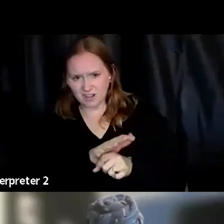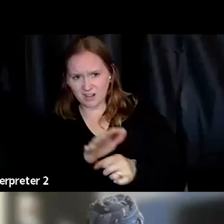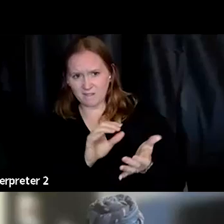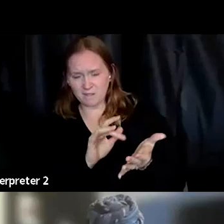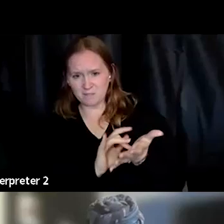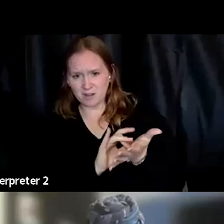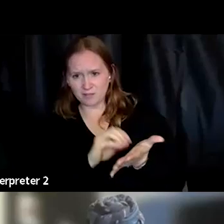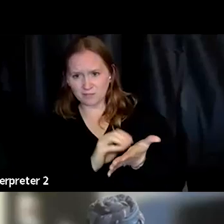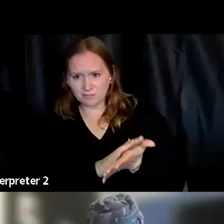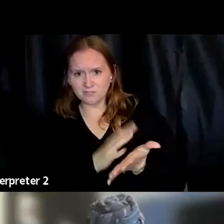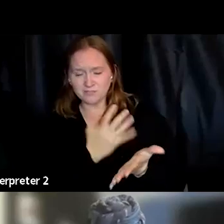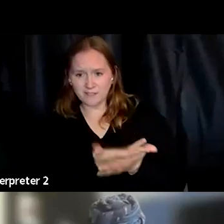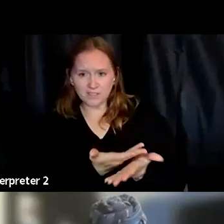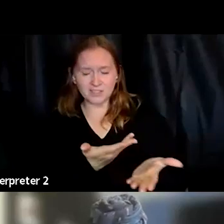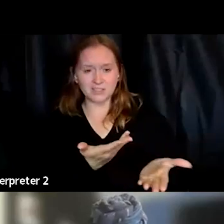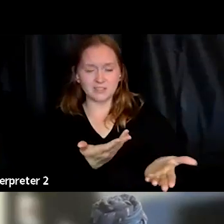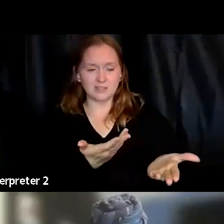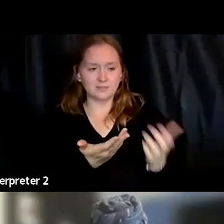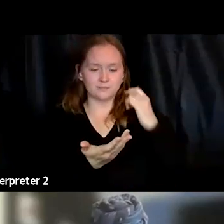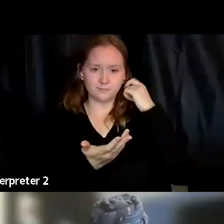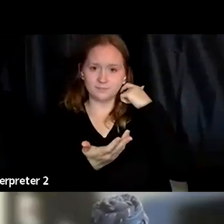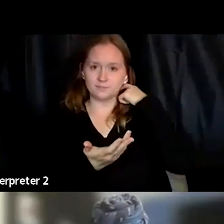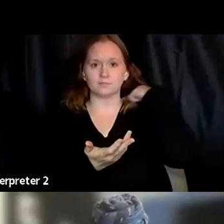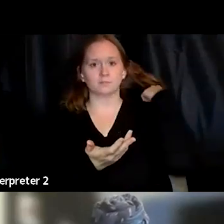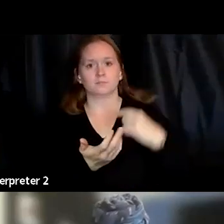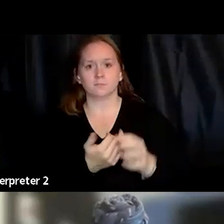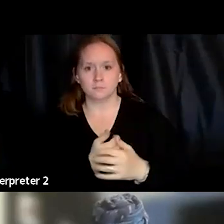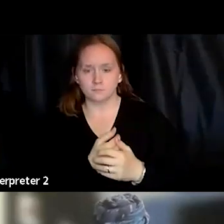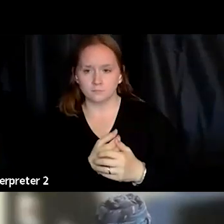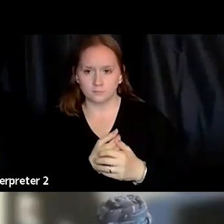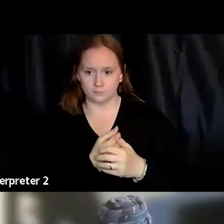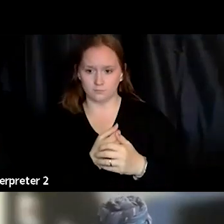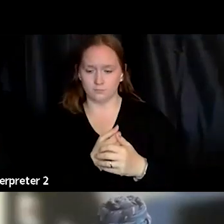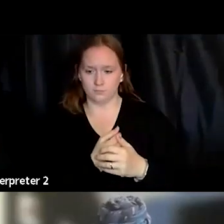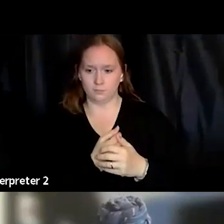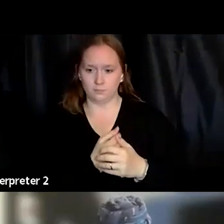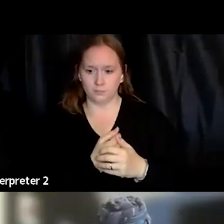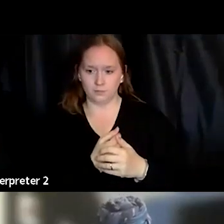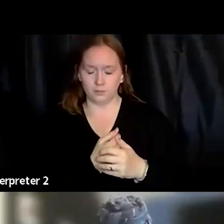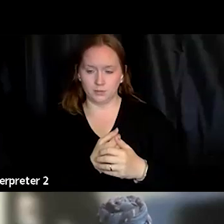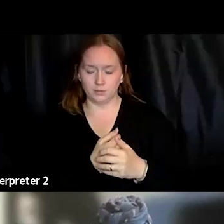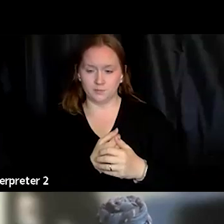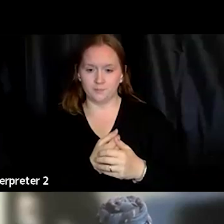in that person's life, like lay evidence as Social Security calls it, maybe their friend or family member